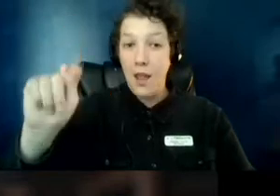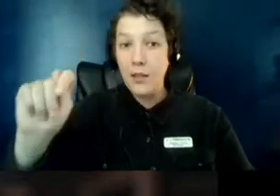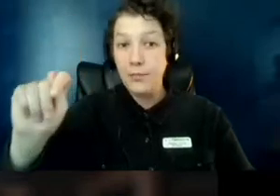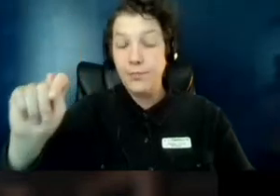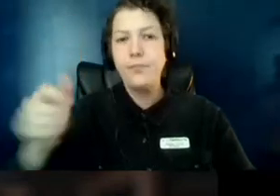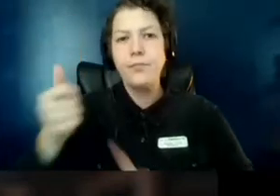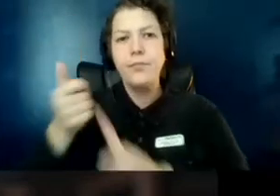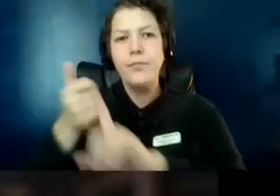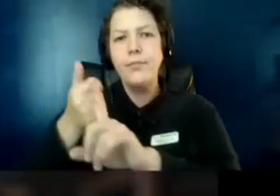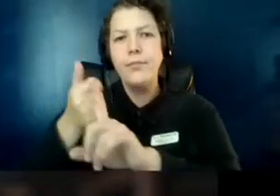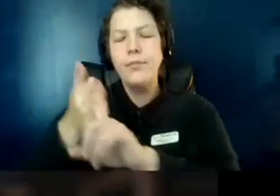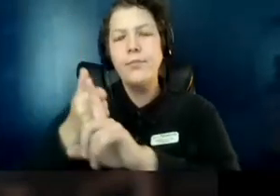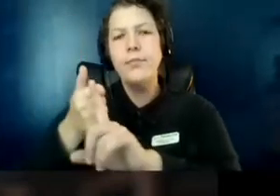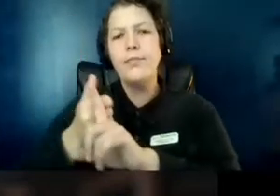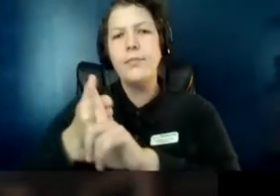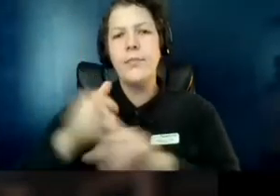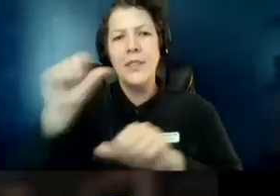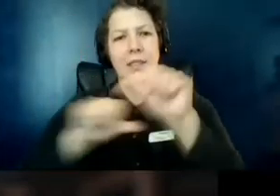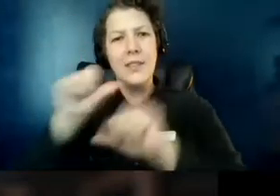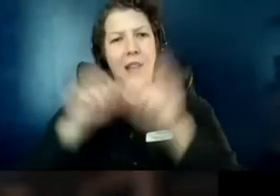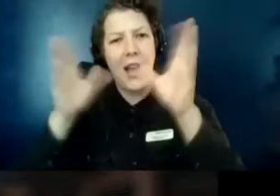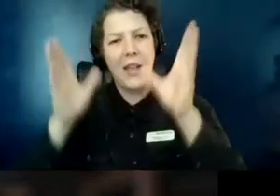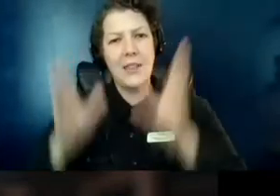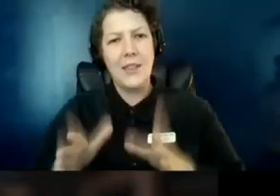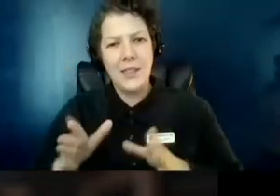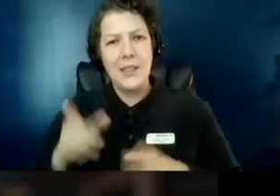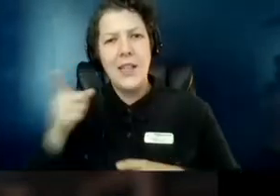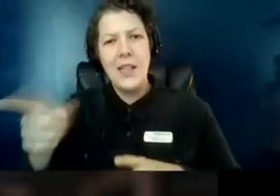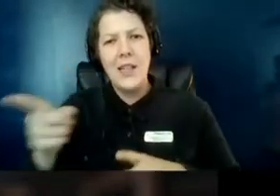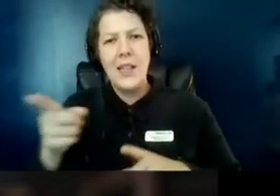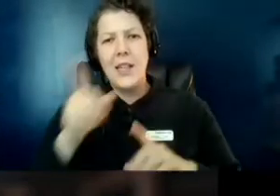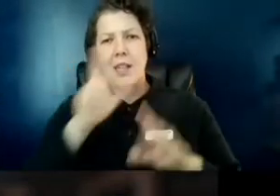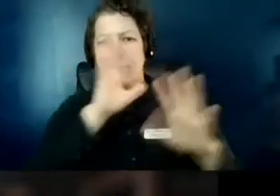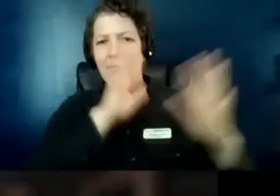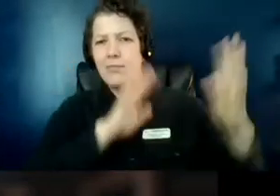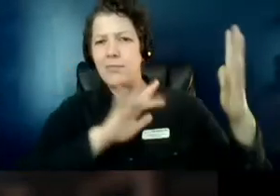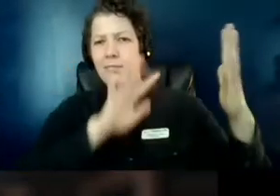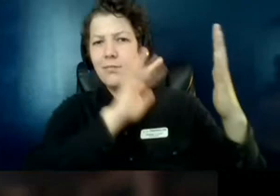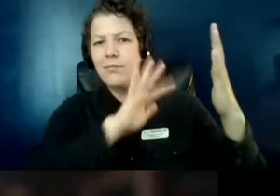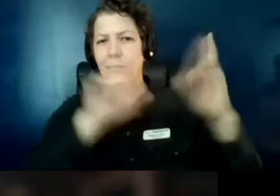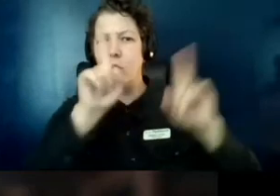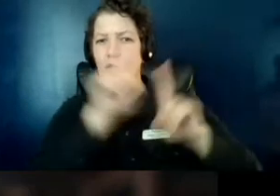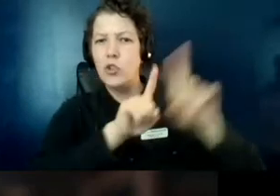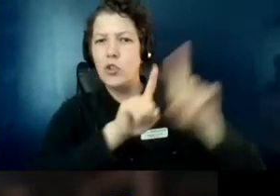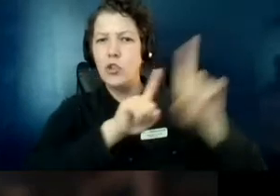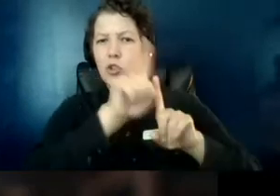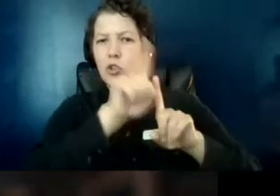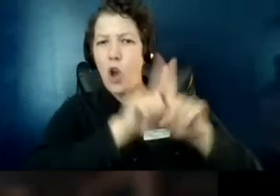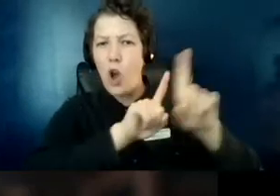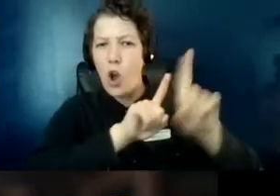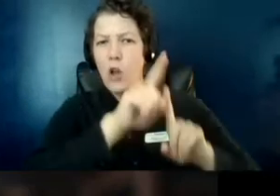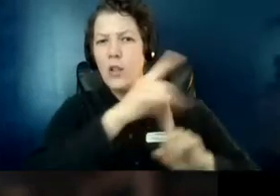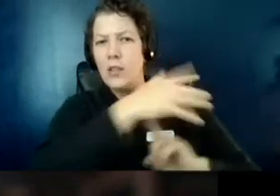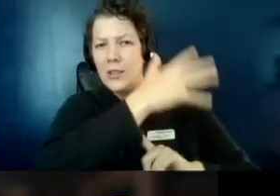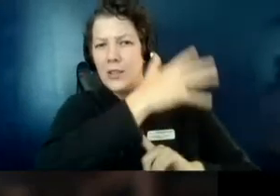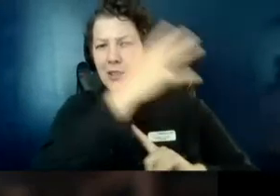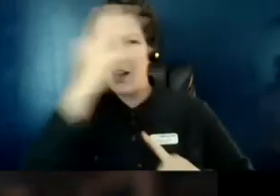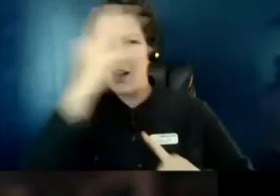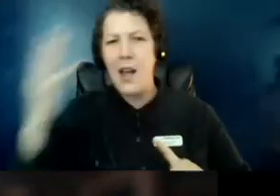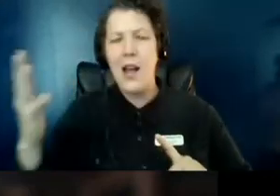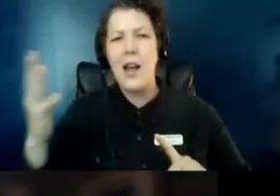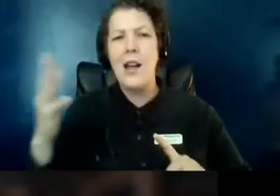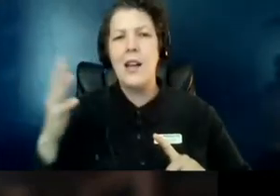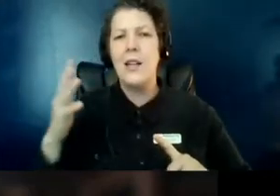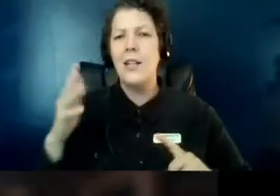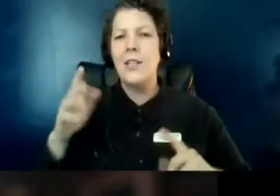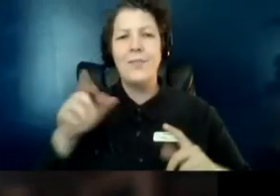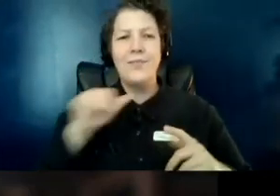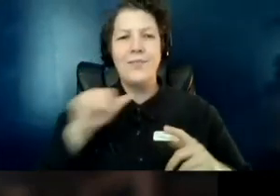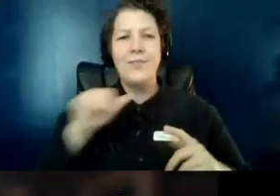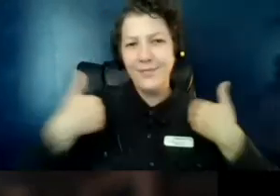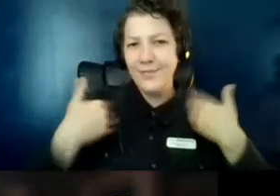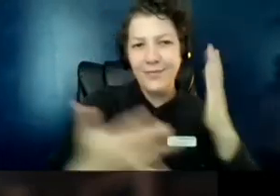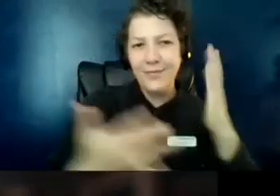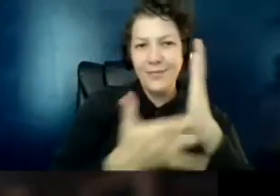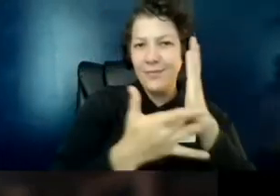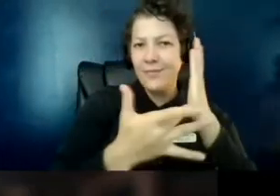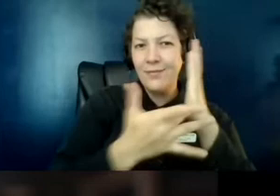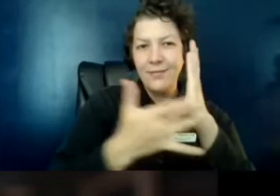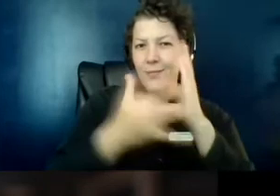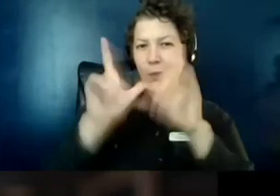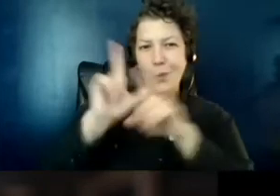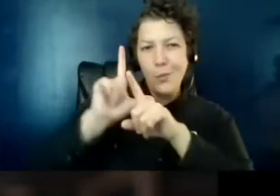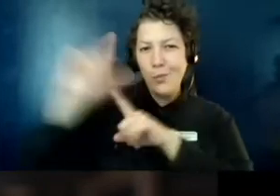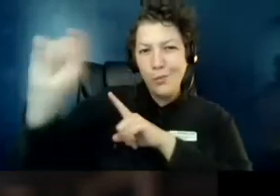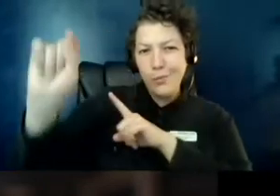A line in a telescope as a star went by and